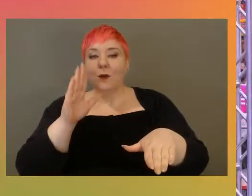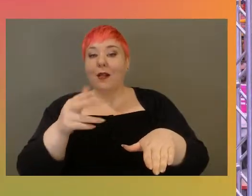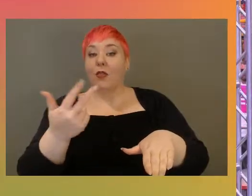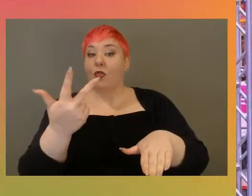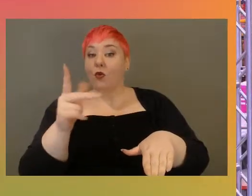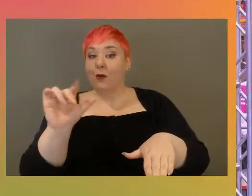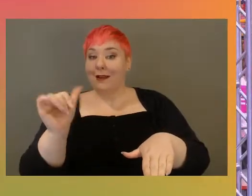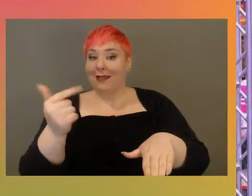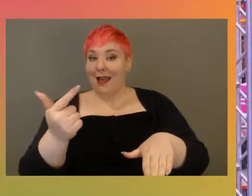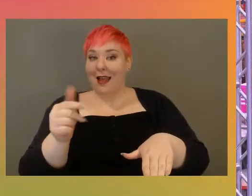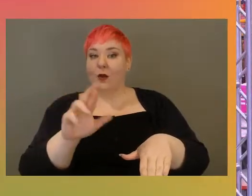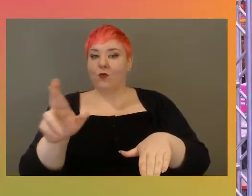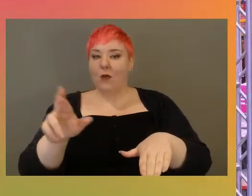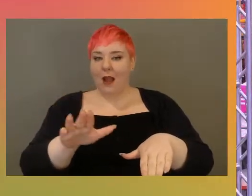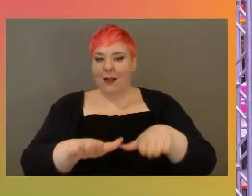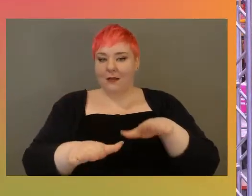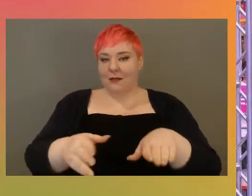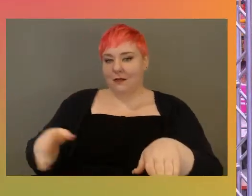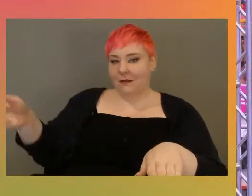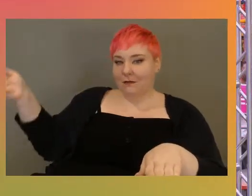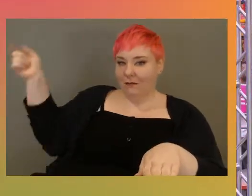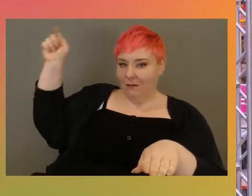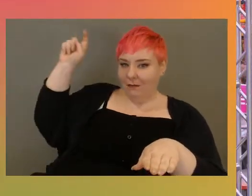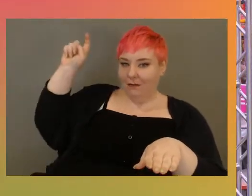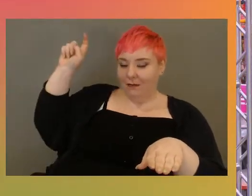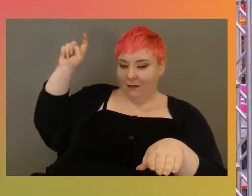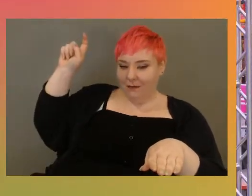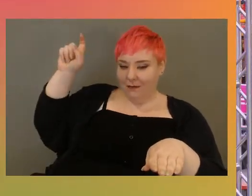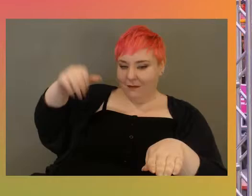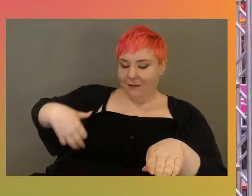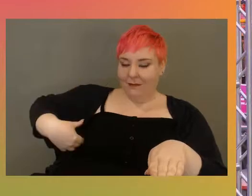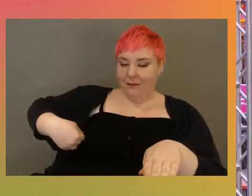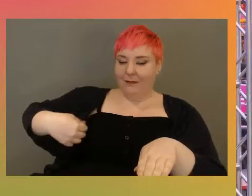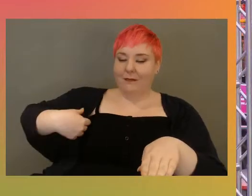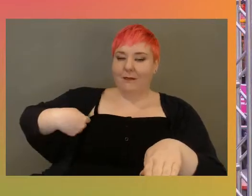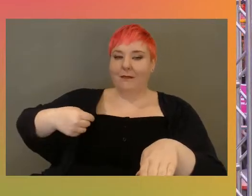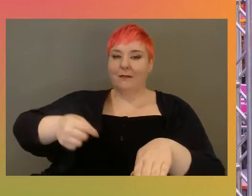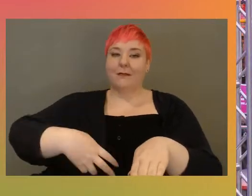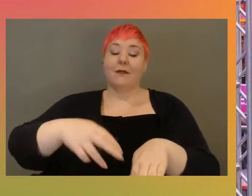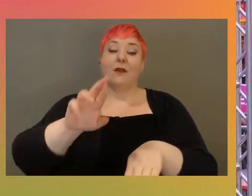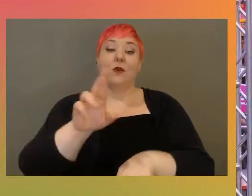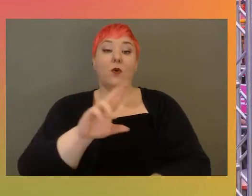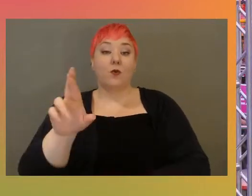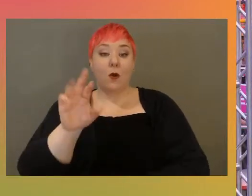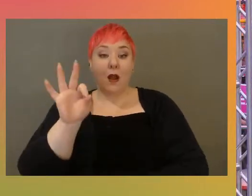THE MAT, YOU WILL MOVE BACK TO